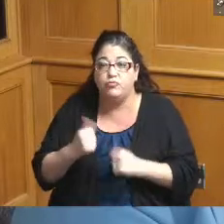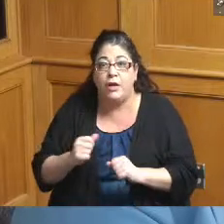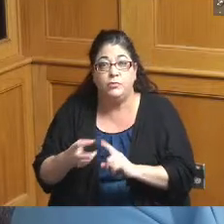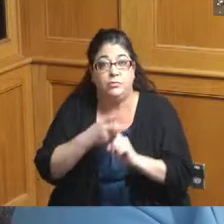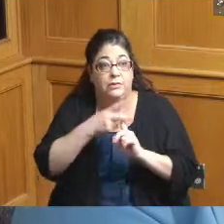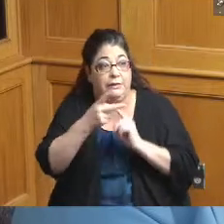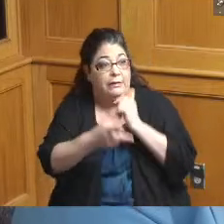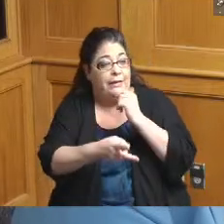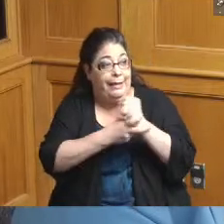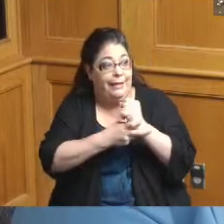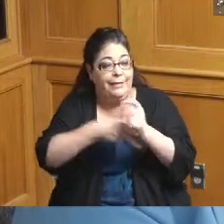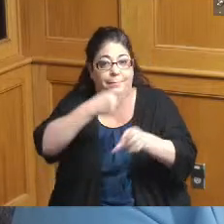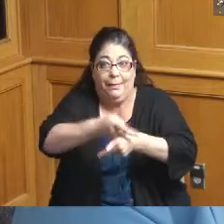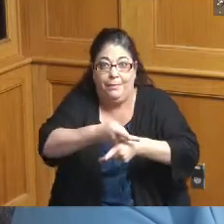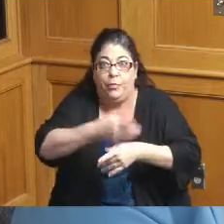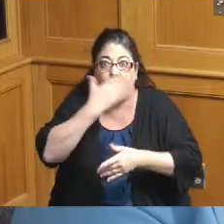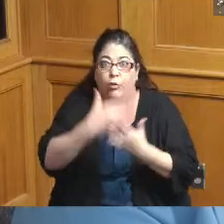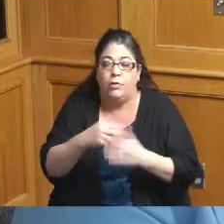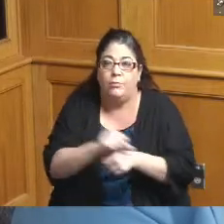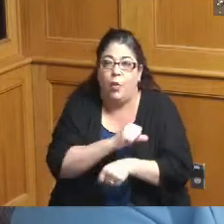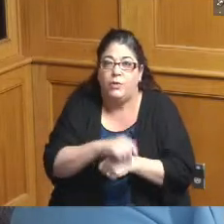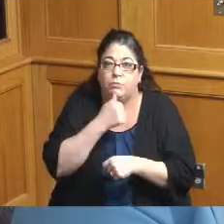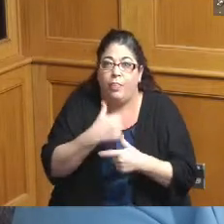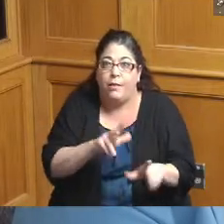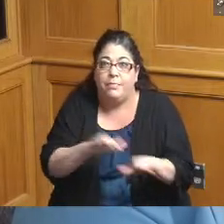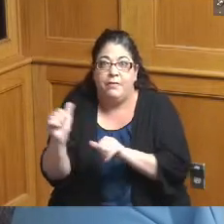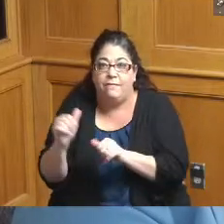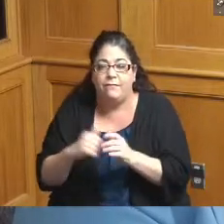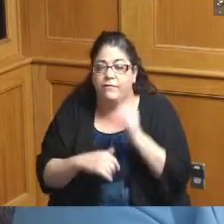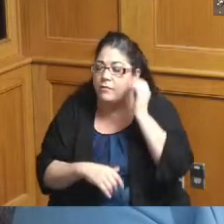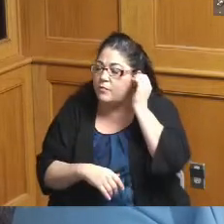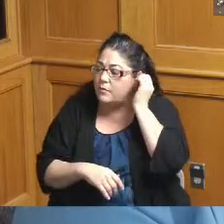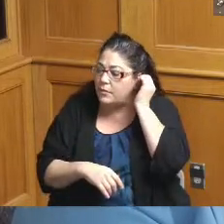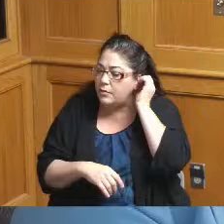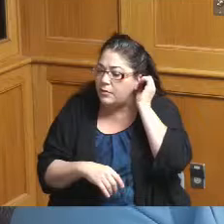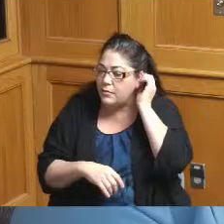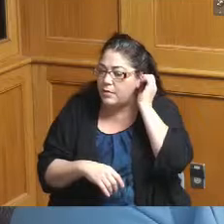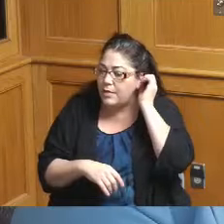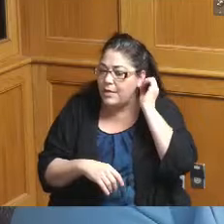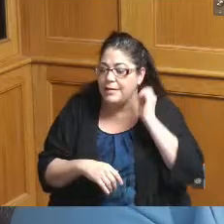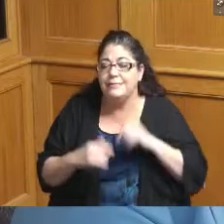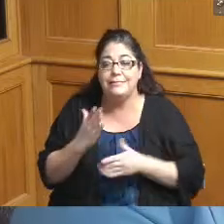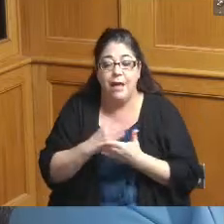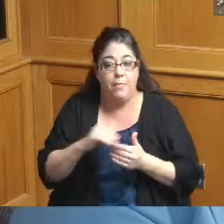we understand that and we we started with the employees that fall up under the Board as the